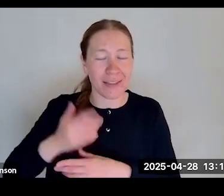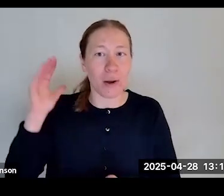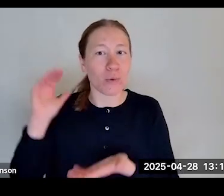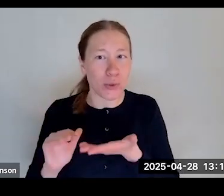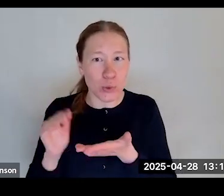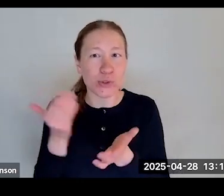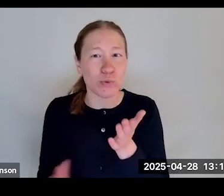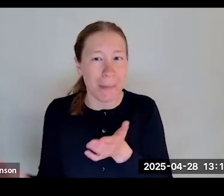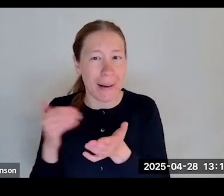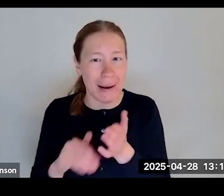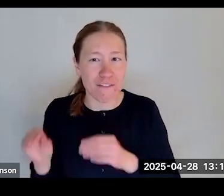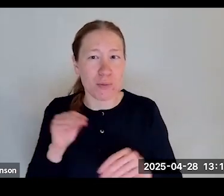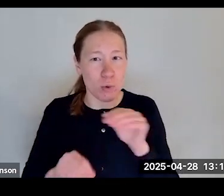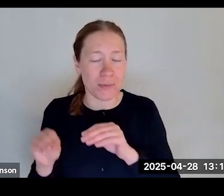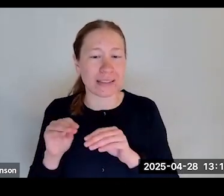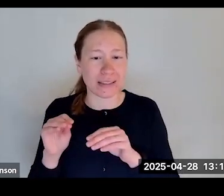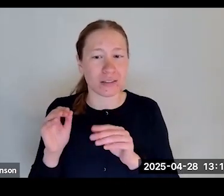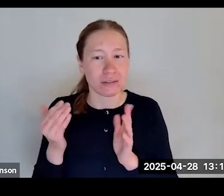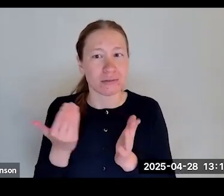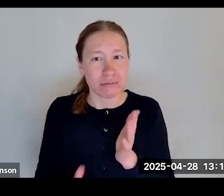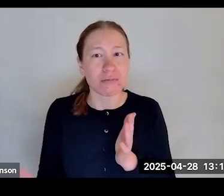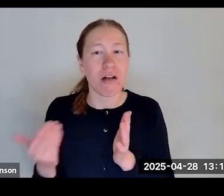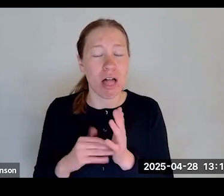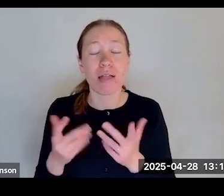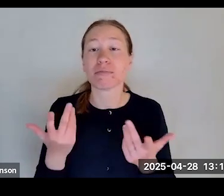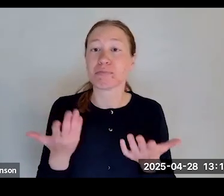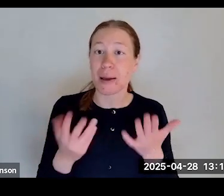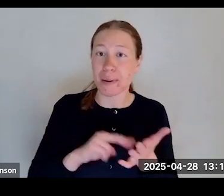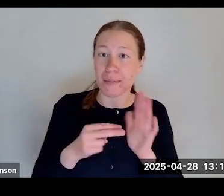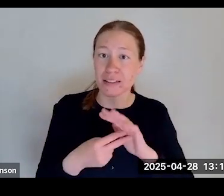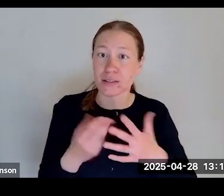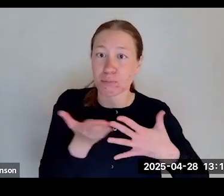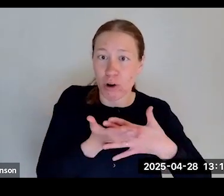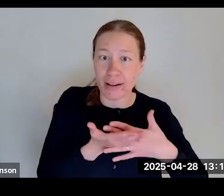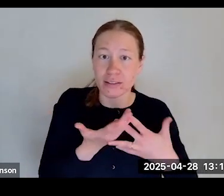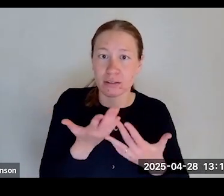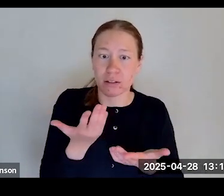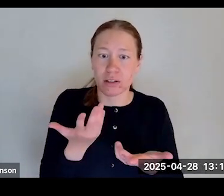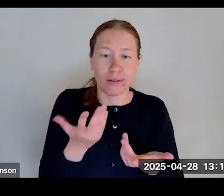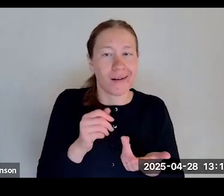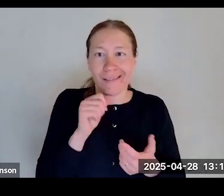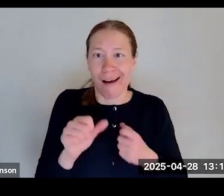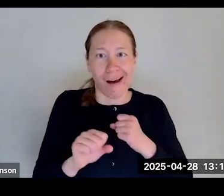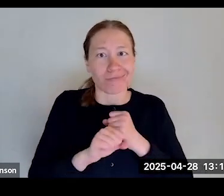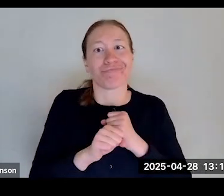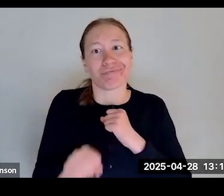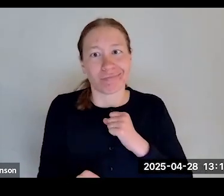in that same plane of motion. So giving breaks for something that's really repetitive to make sure that we're not straining those symptoms.